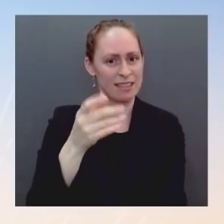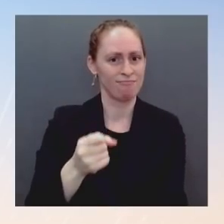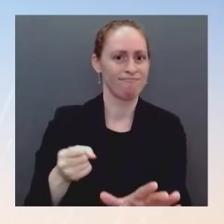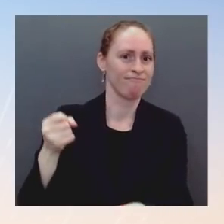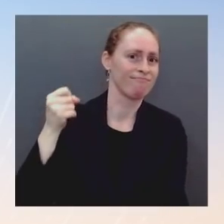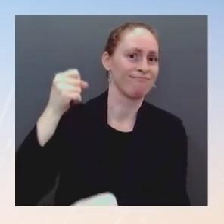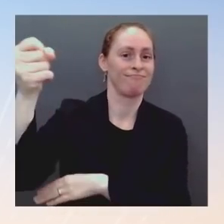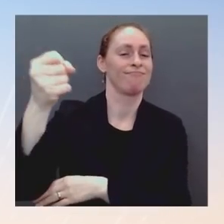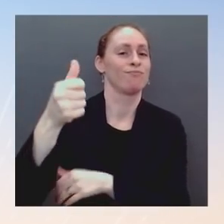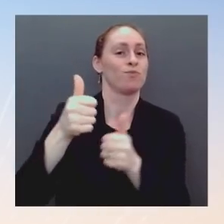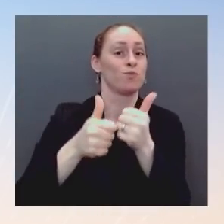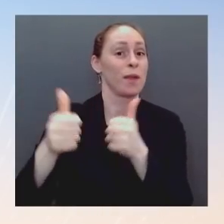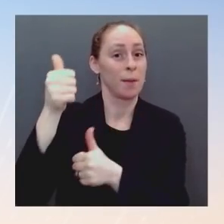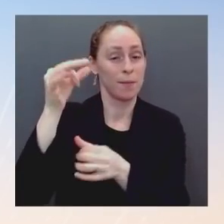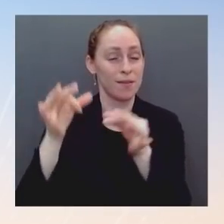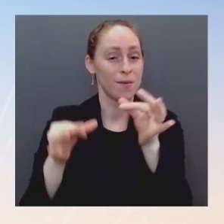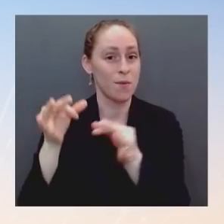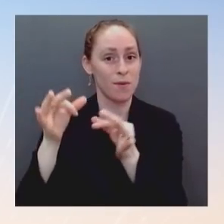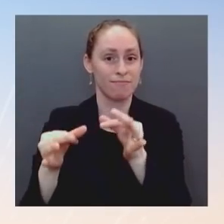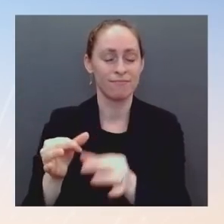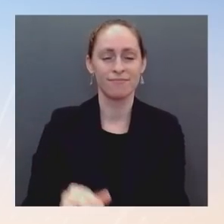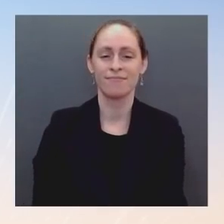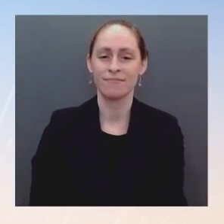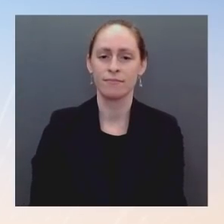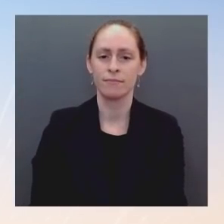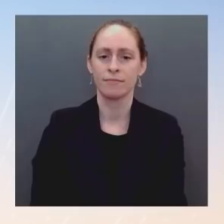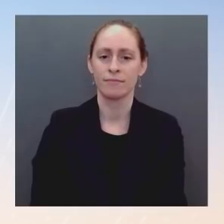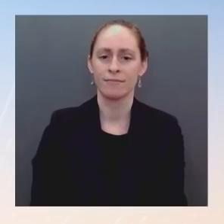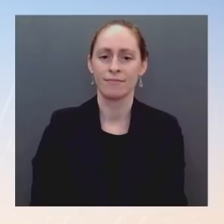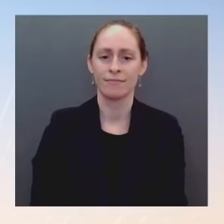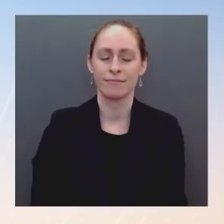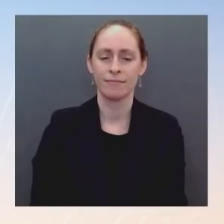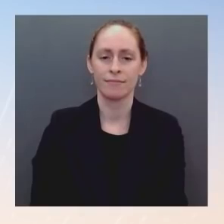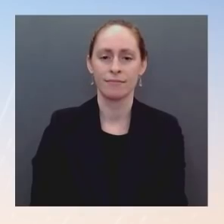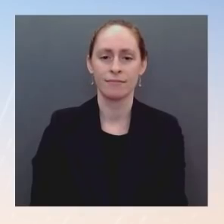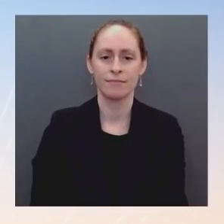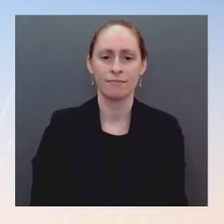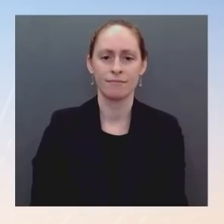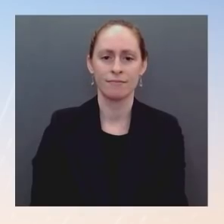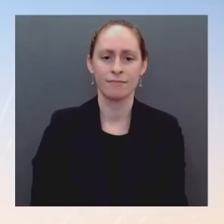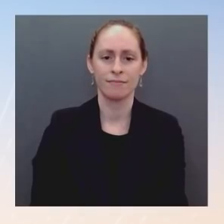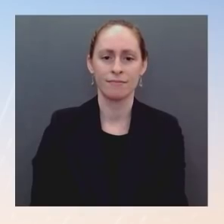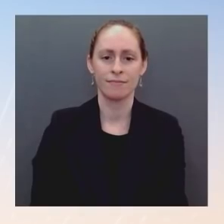of Senator Graham and Congressman Clyburn. We always welcome agreement on anything in this town.